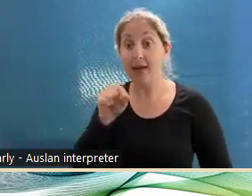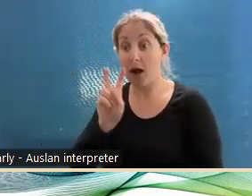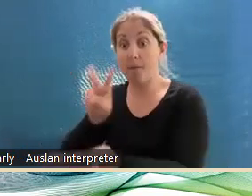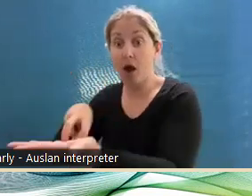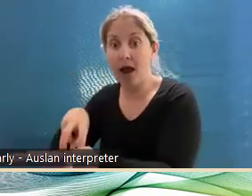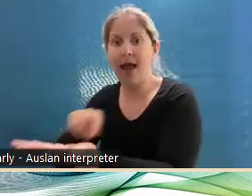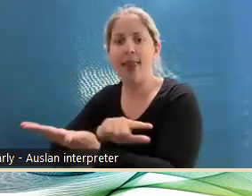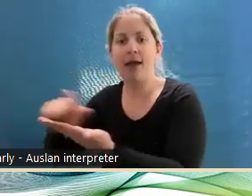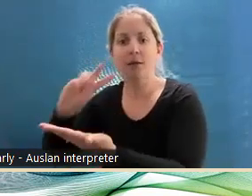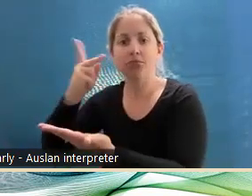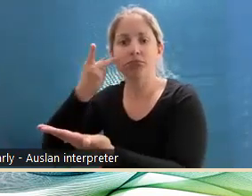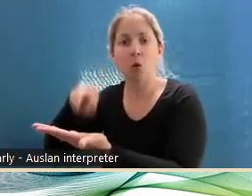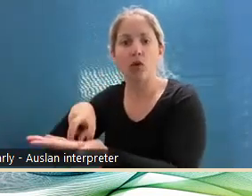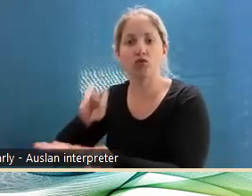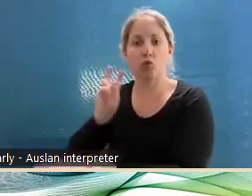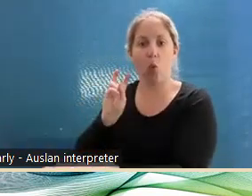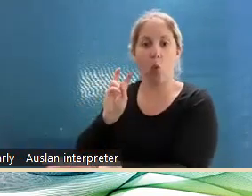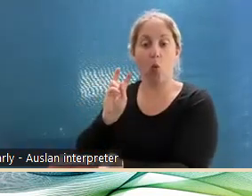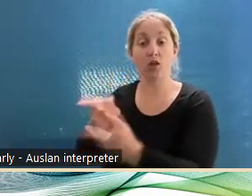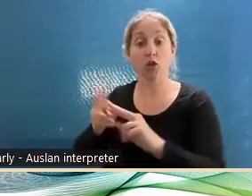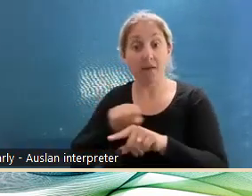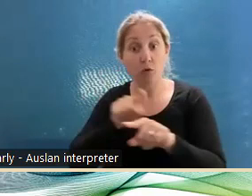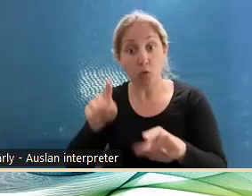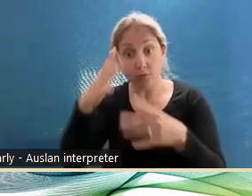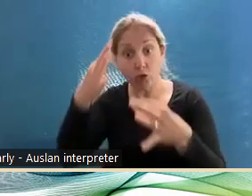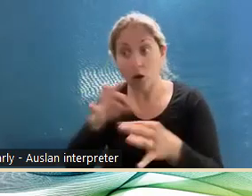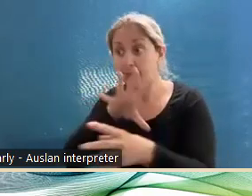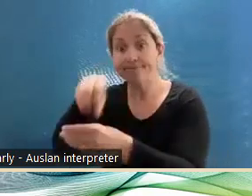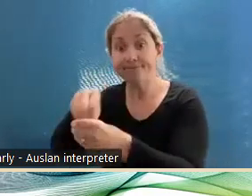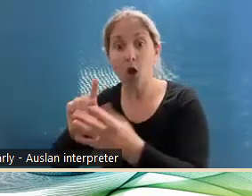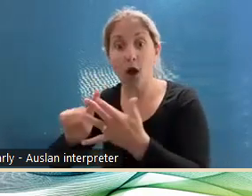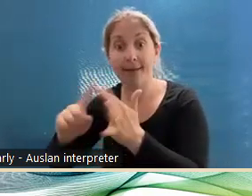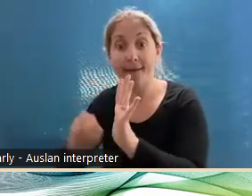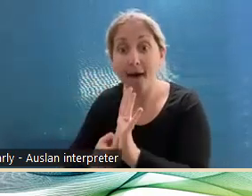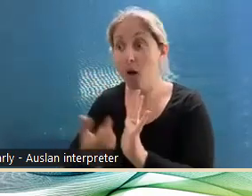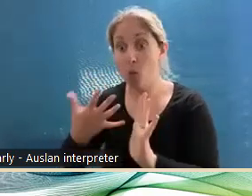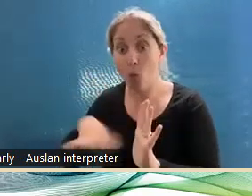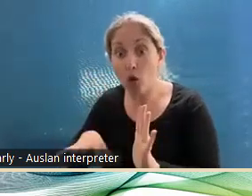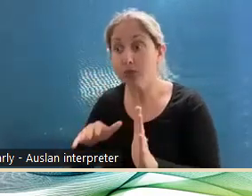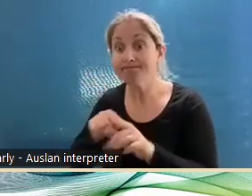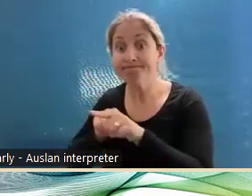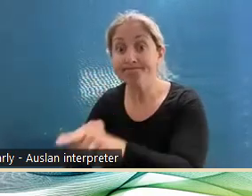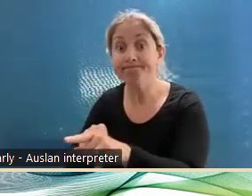Even if you decide to enter the IER program, and participate with the Independent Expert,